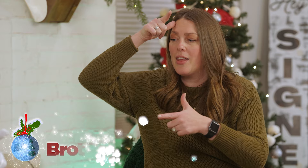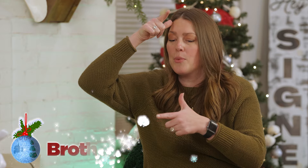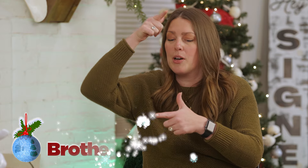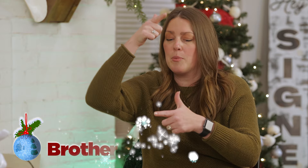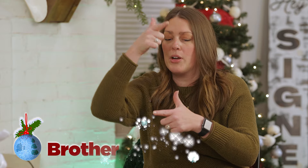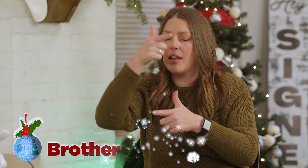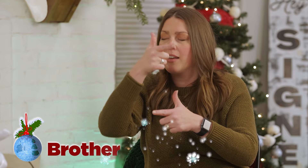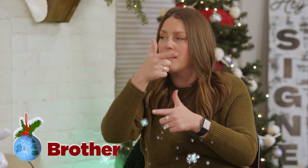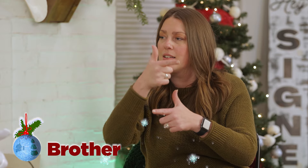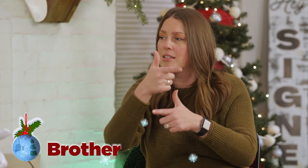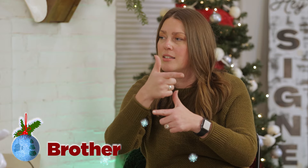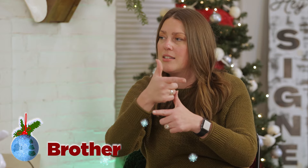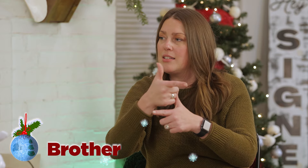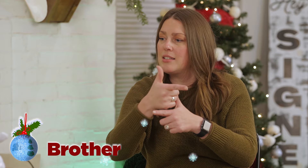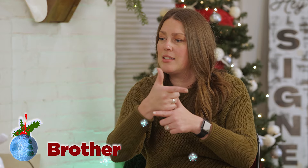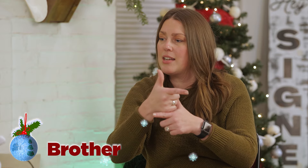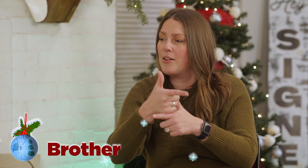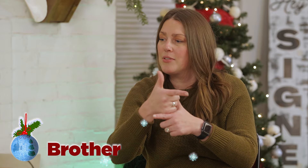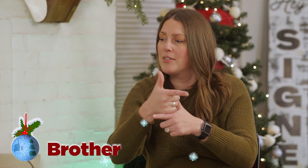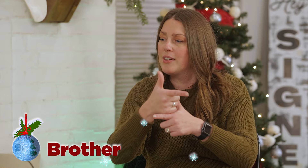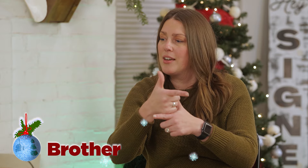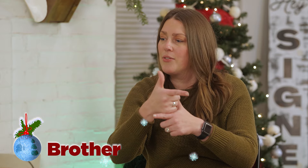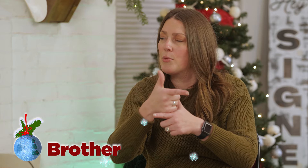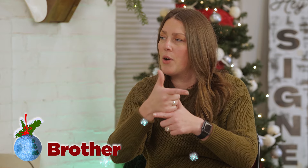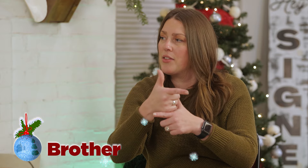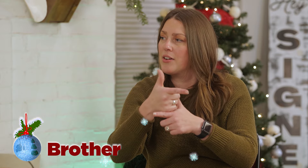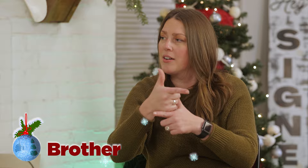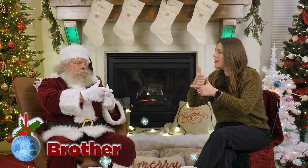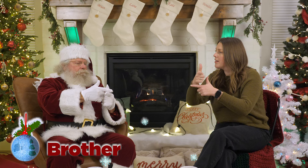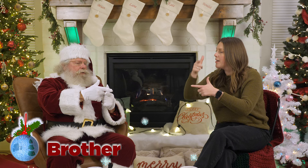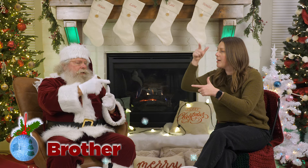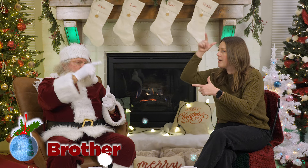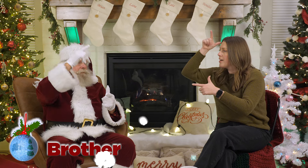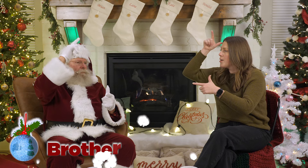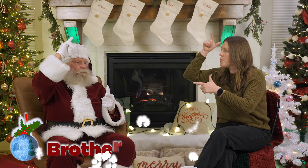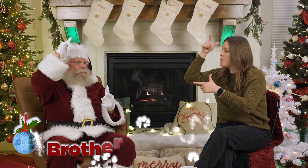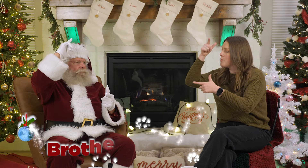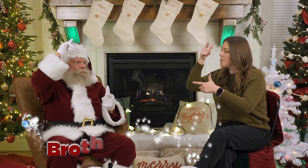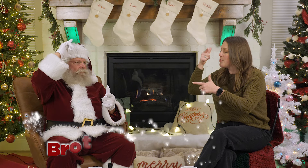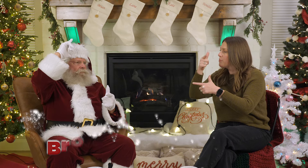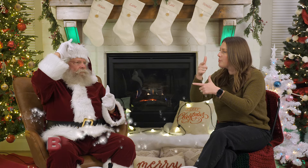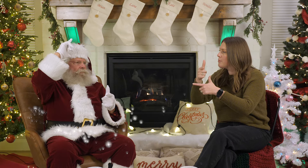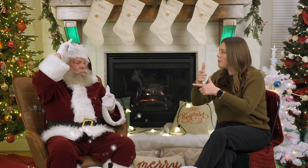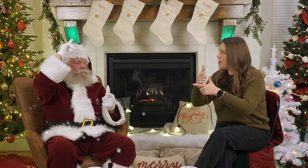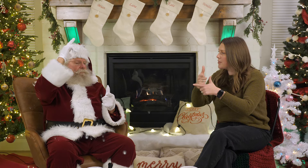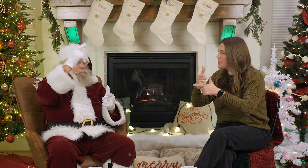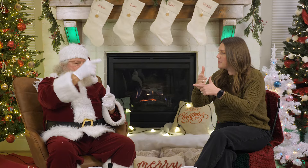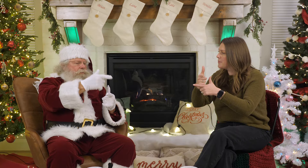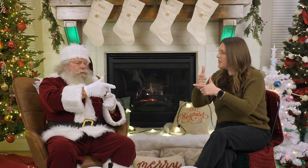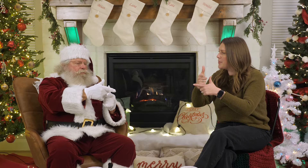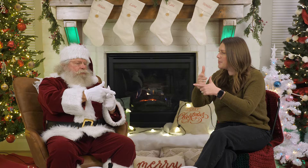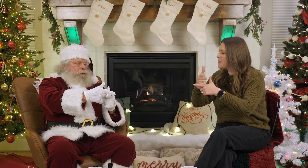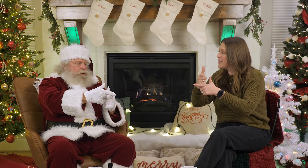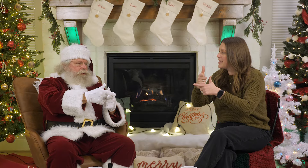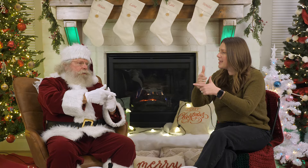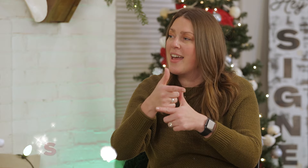And then we're going to bring it down for brother, brother, brother. Yeah, brother.